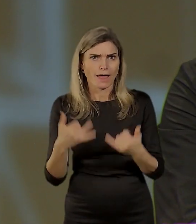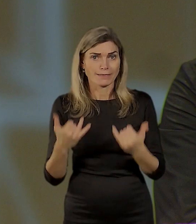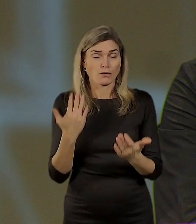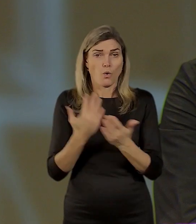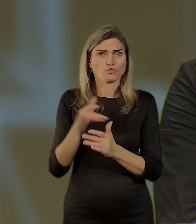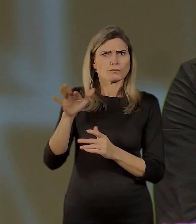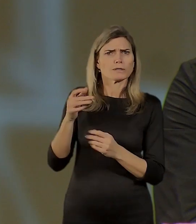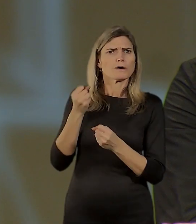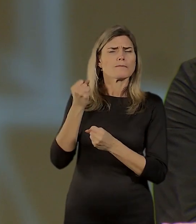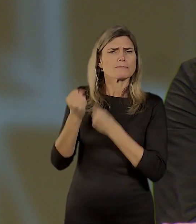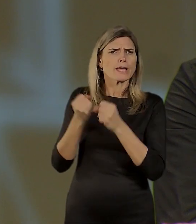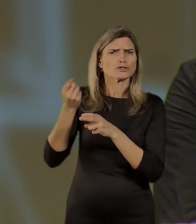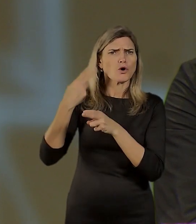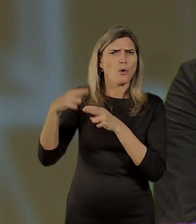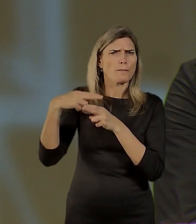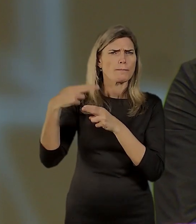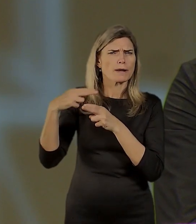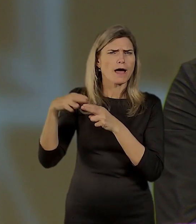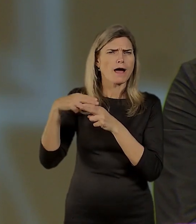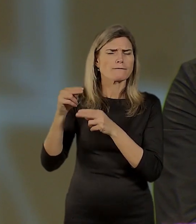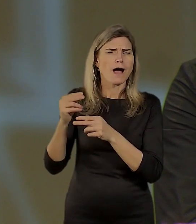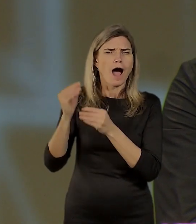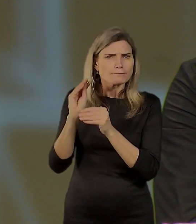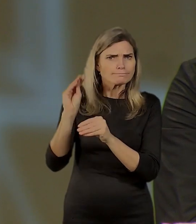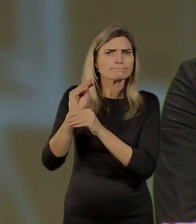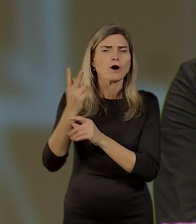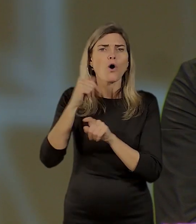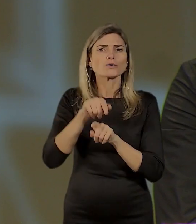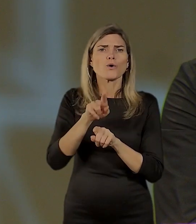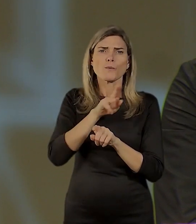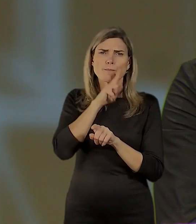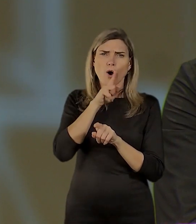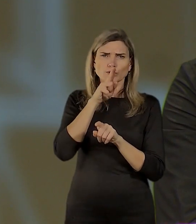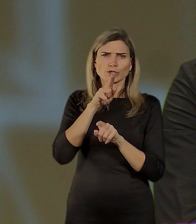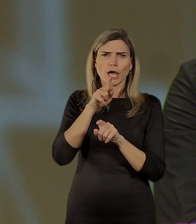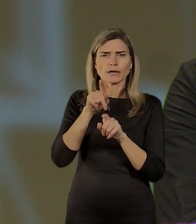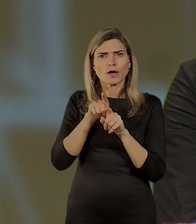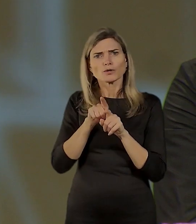And another traffic relief using public transport will be